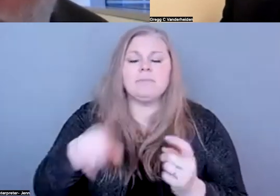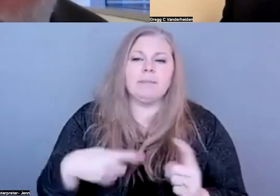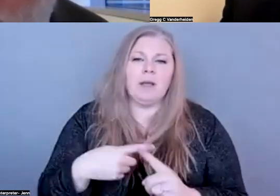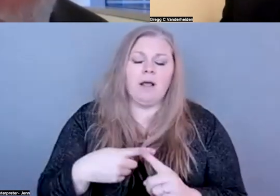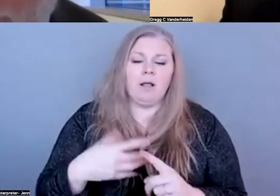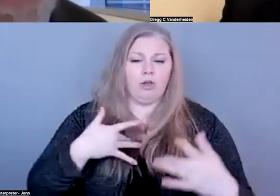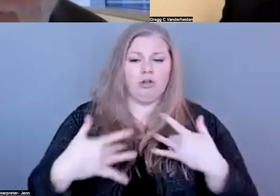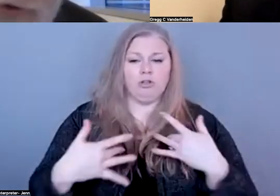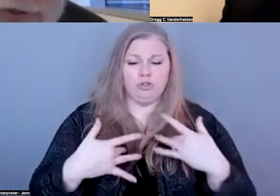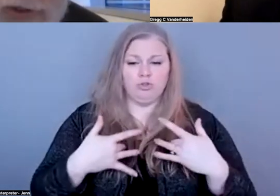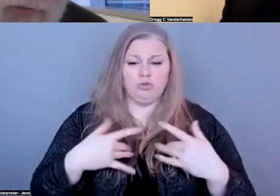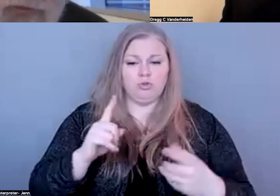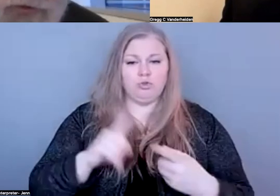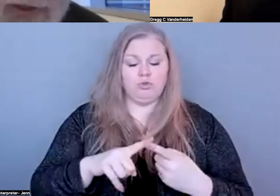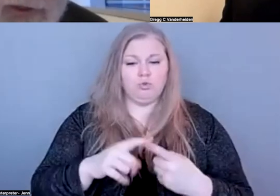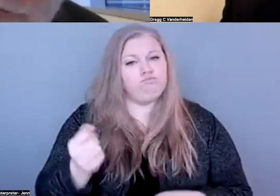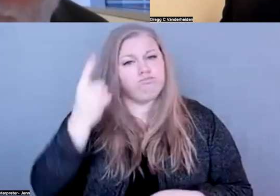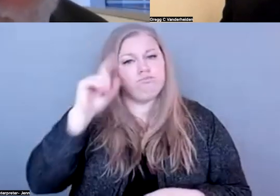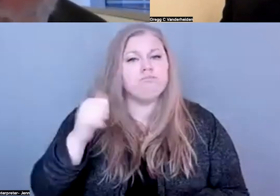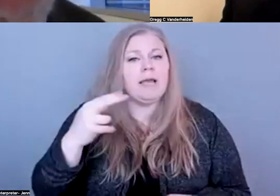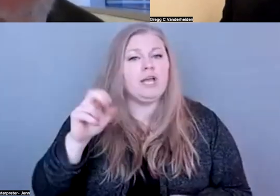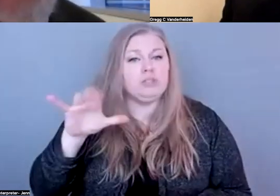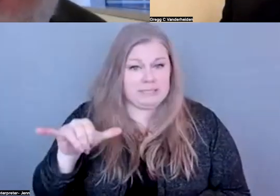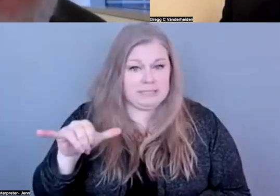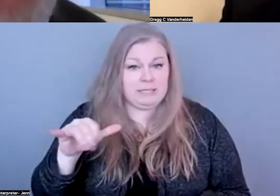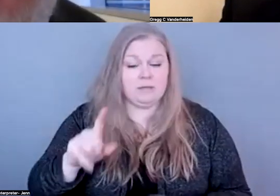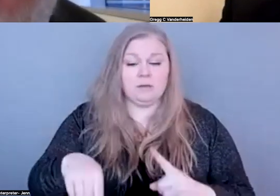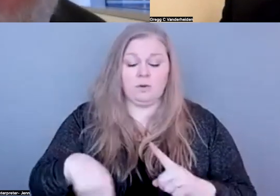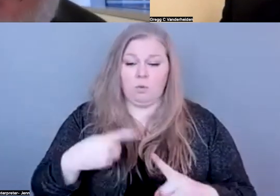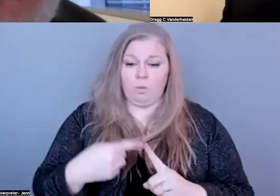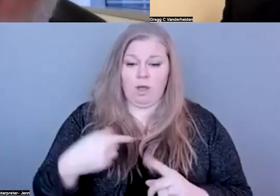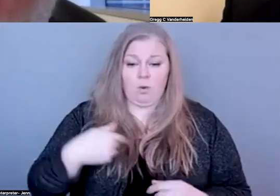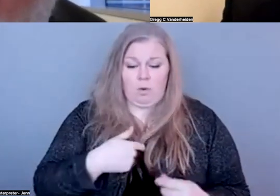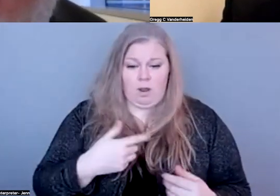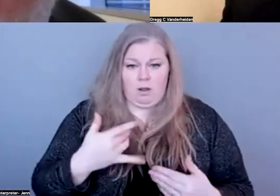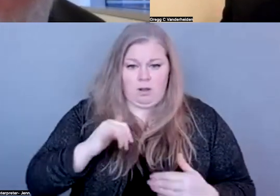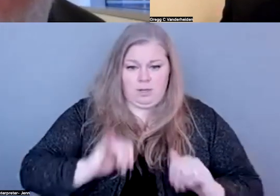regain agency when we're dealing with these kinds of noninvasive interfaces.